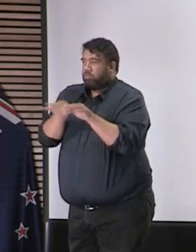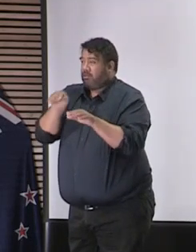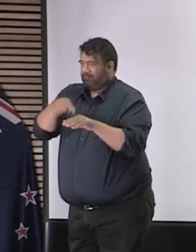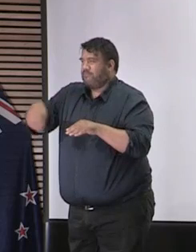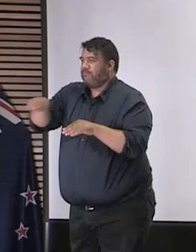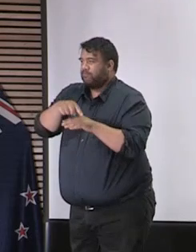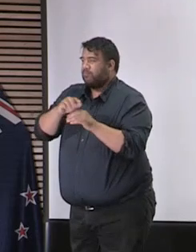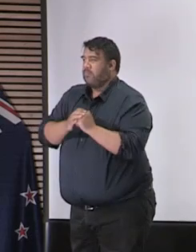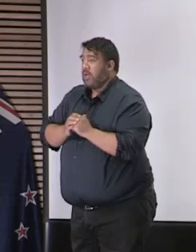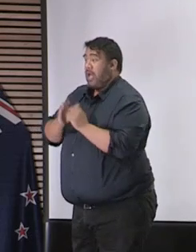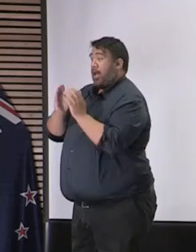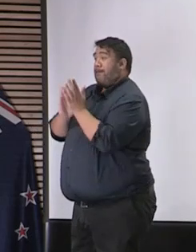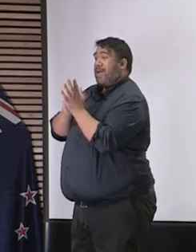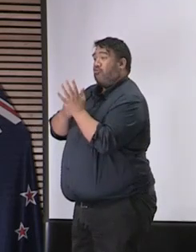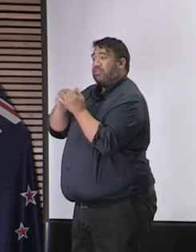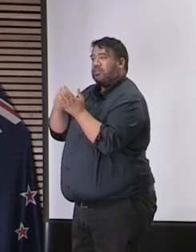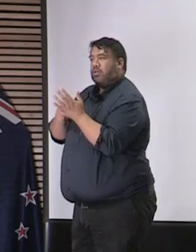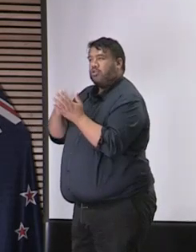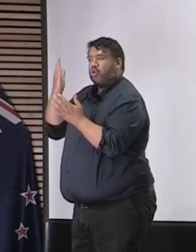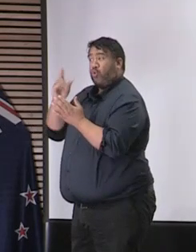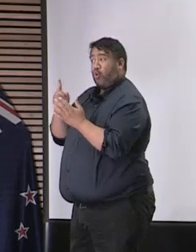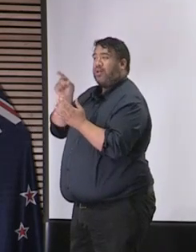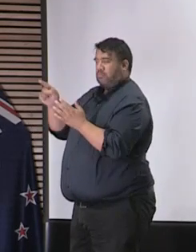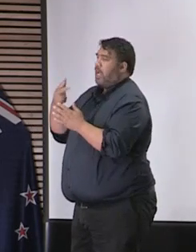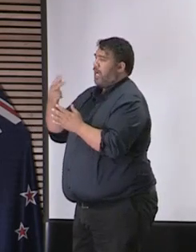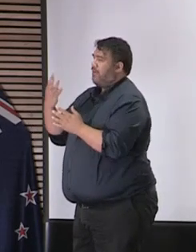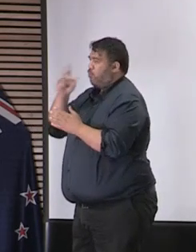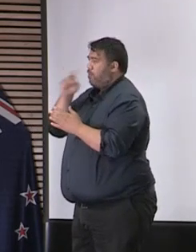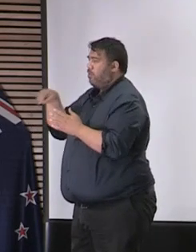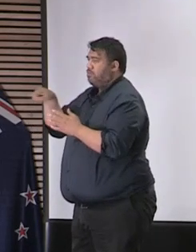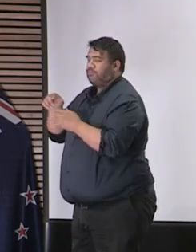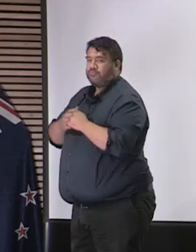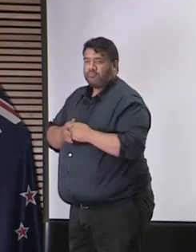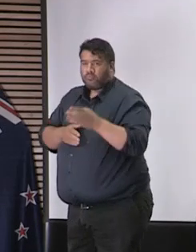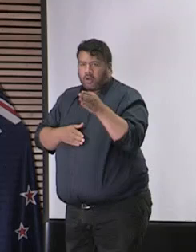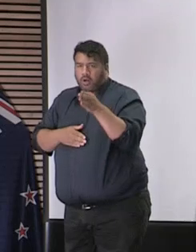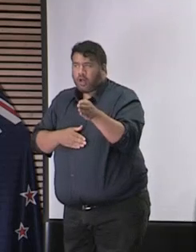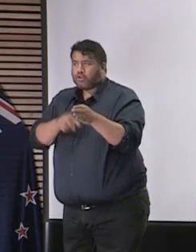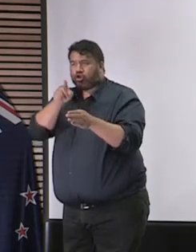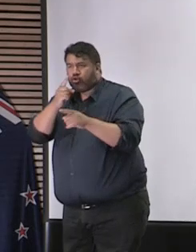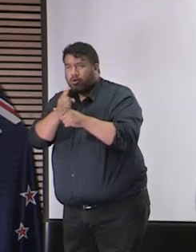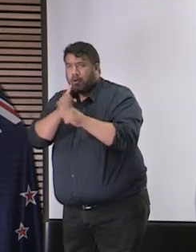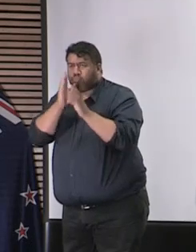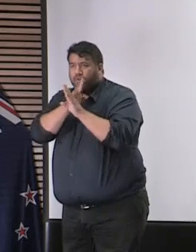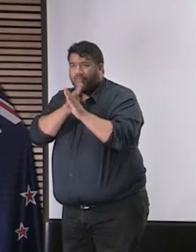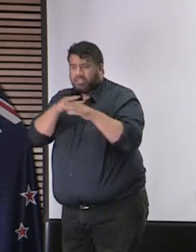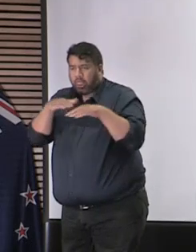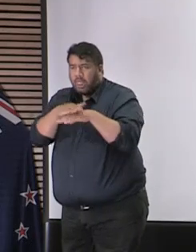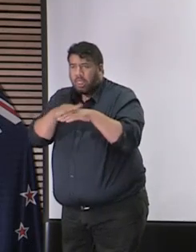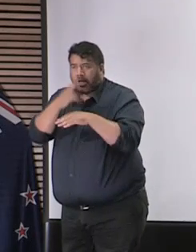the right figure, it is 63 today, an increase of 3. The 84 was on the Marist cluster